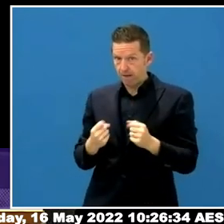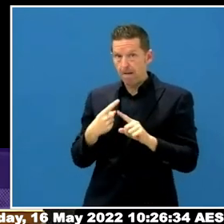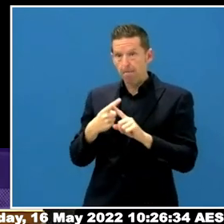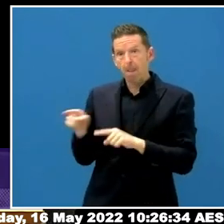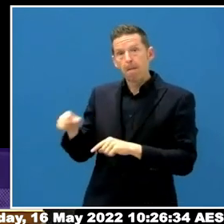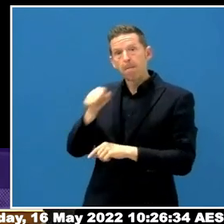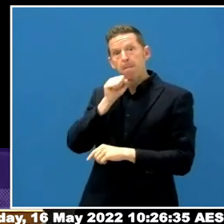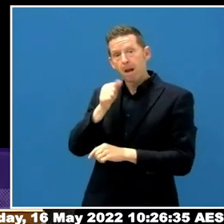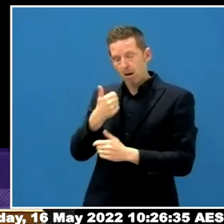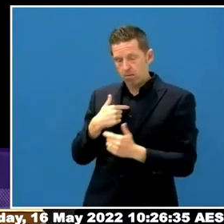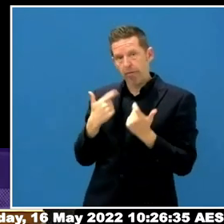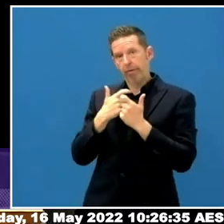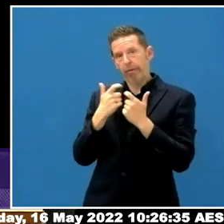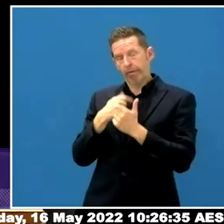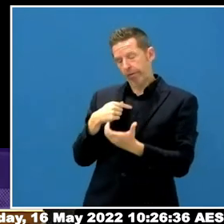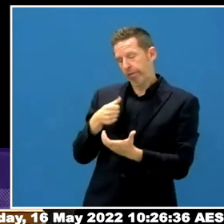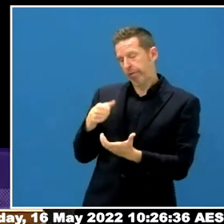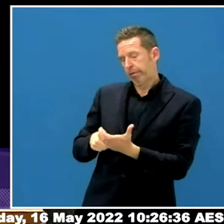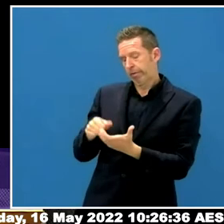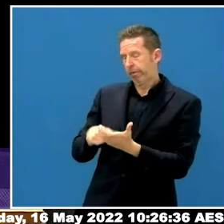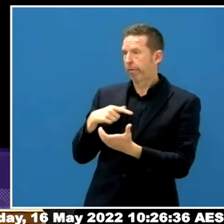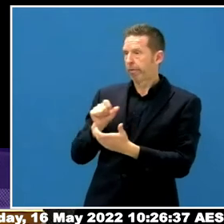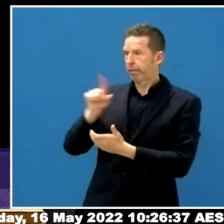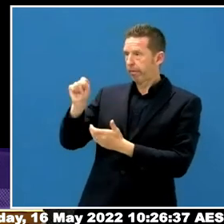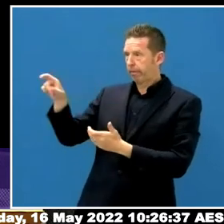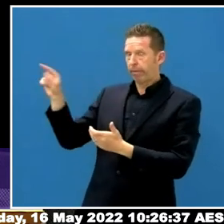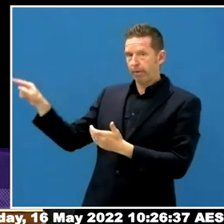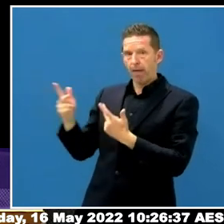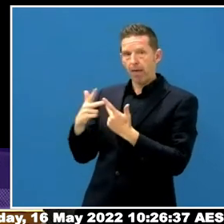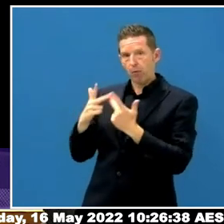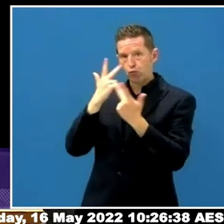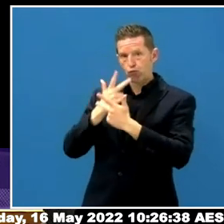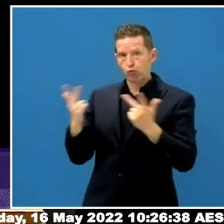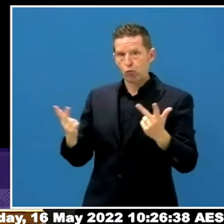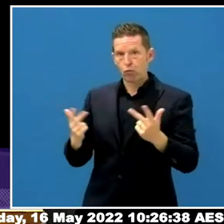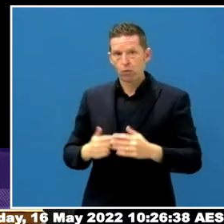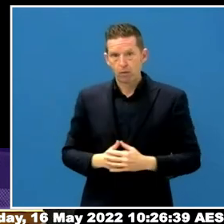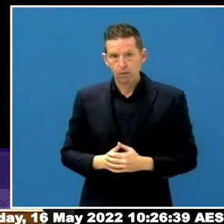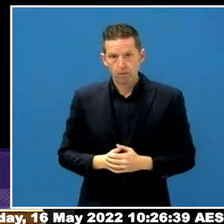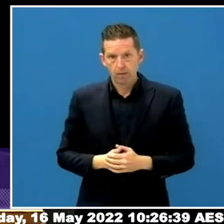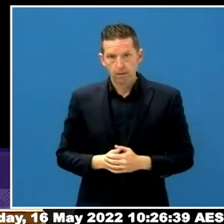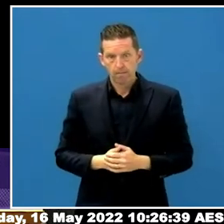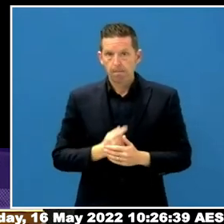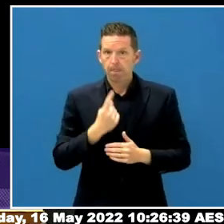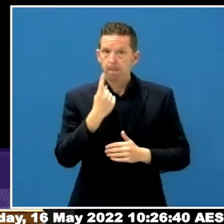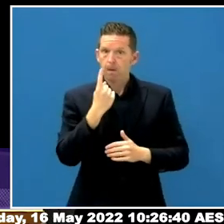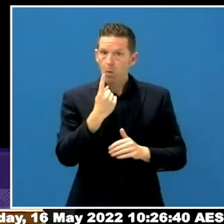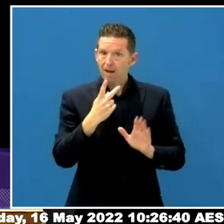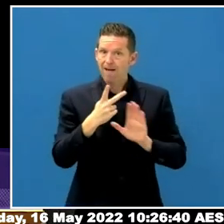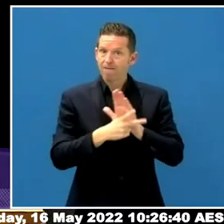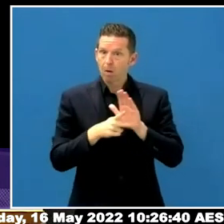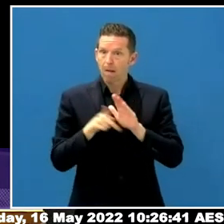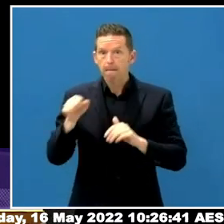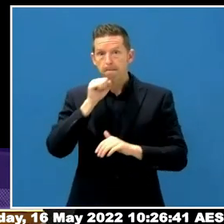with other people. In addition, in one video, Mr Nuumaalii records himself inhaling